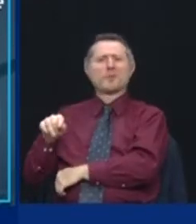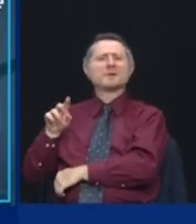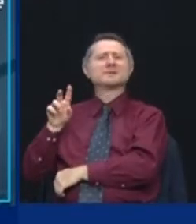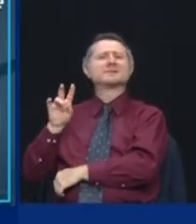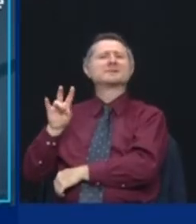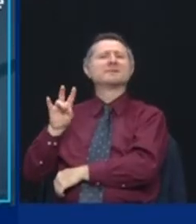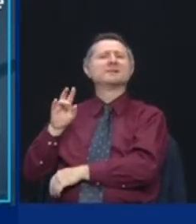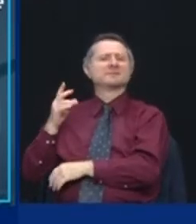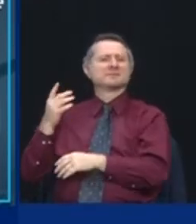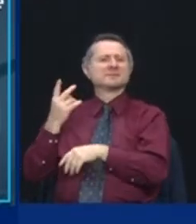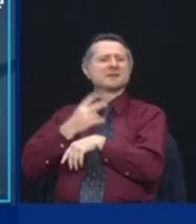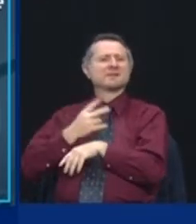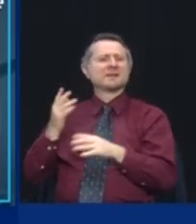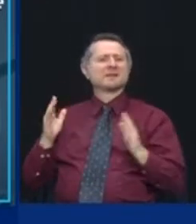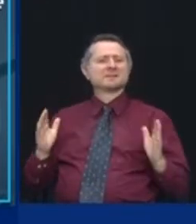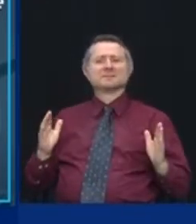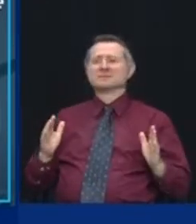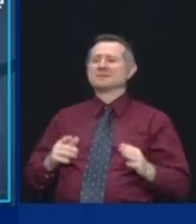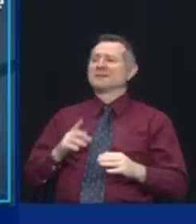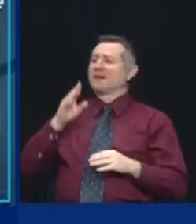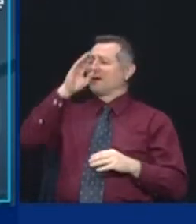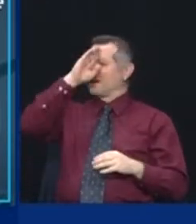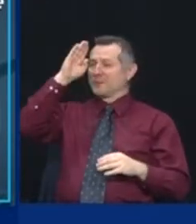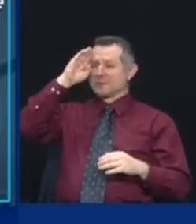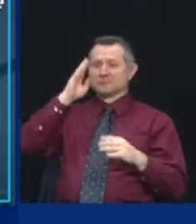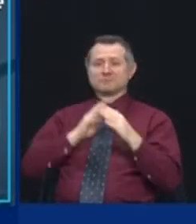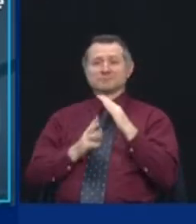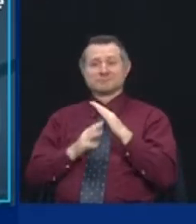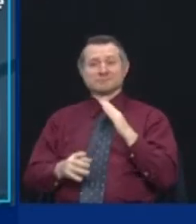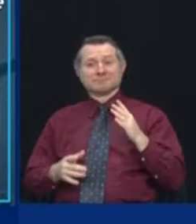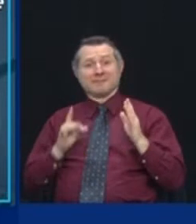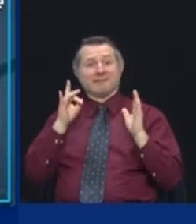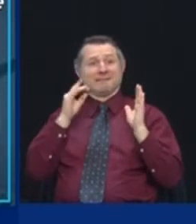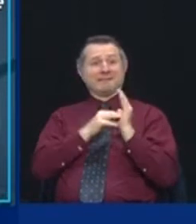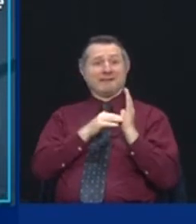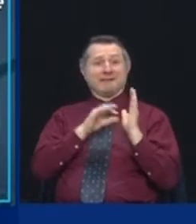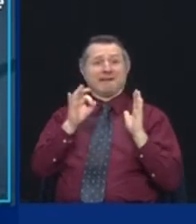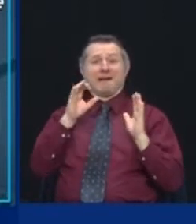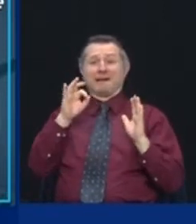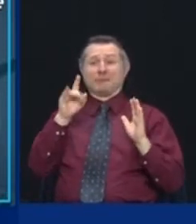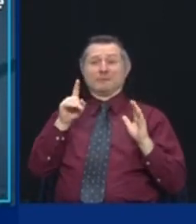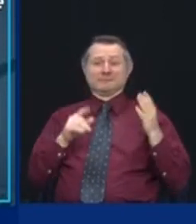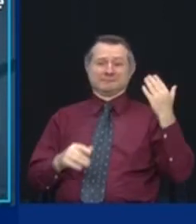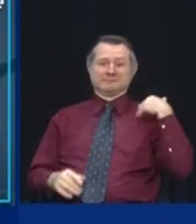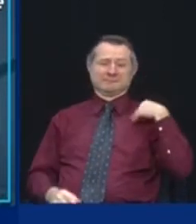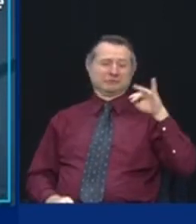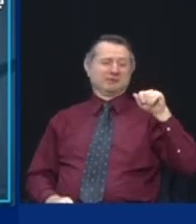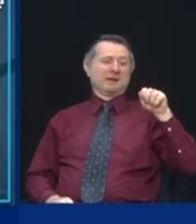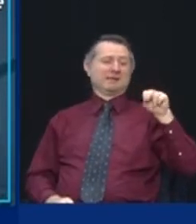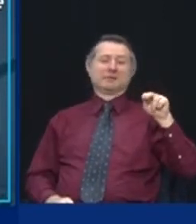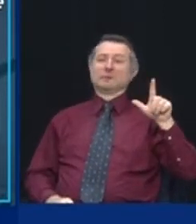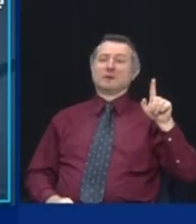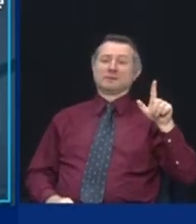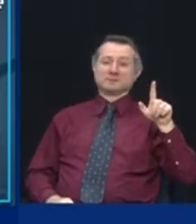BUT POSITIVITY, JANUARY, 7.9%. NOW WE ARE DOWN TO 1.7 ON THE SEVEN-DAY AVERAGE. HOSPITALIZATIONS 8,900 IN